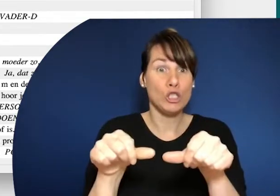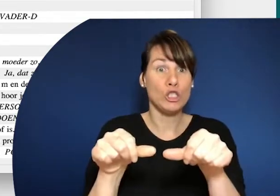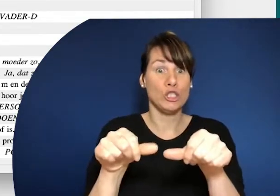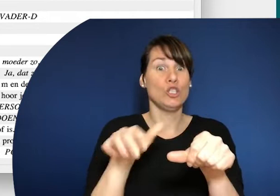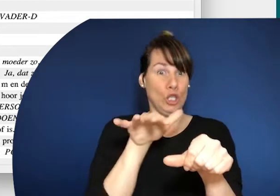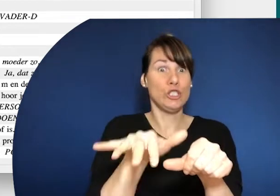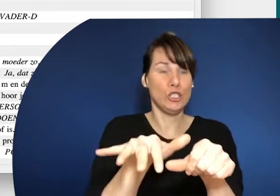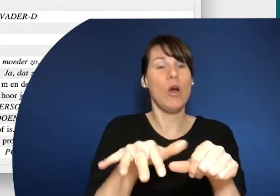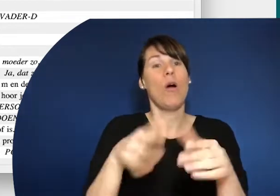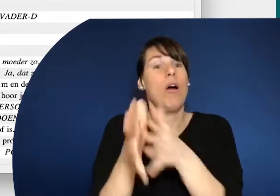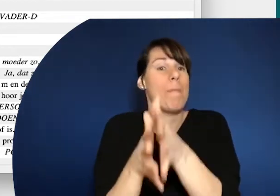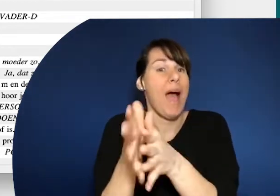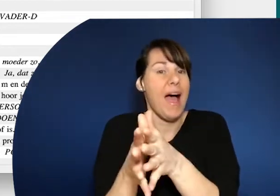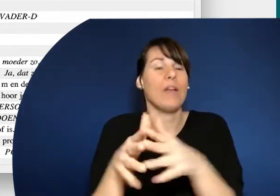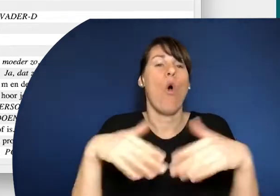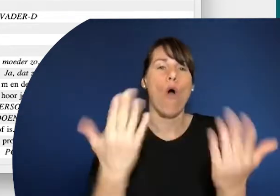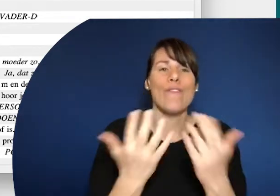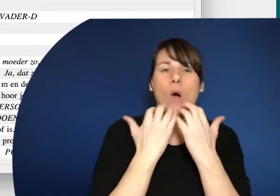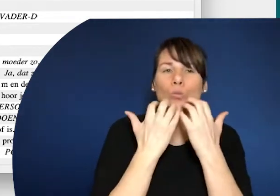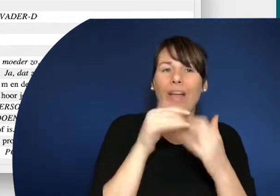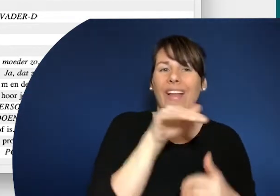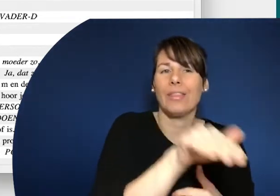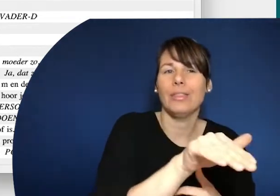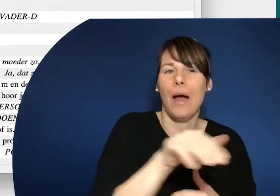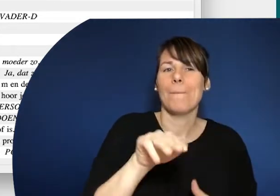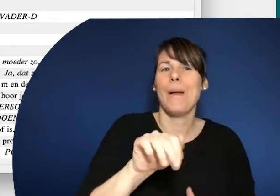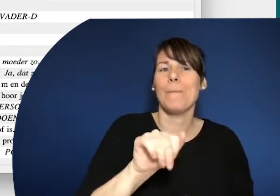because it is searching for all sorts of mama